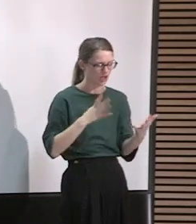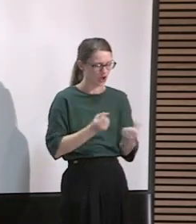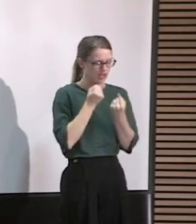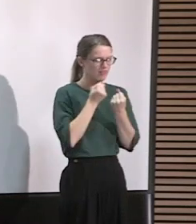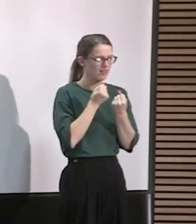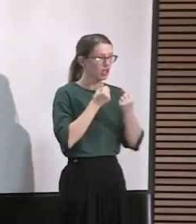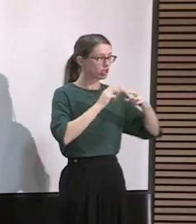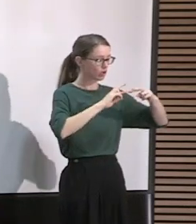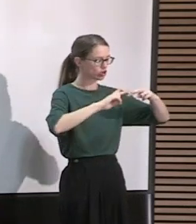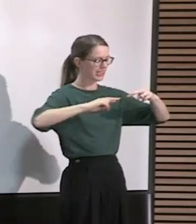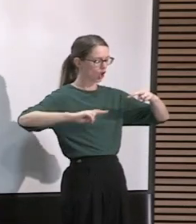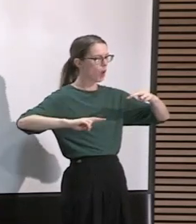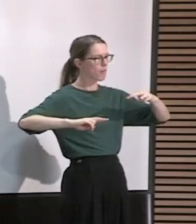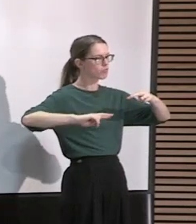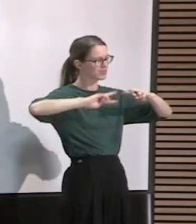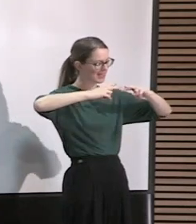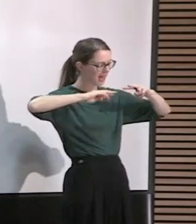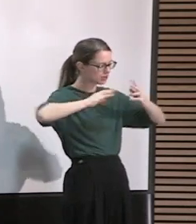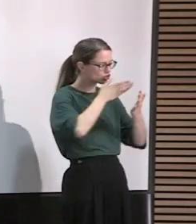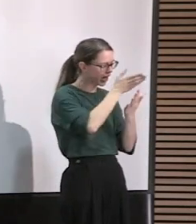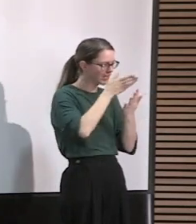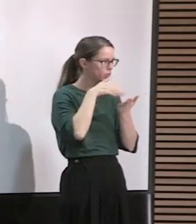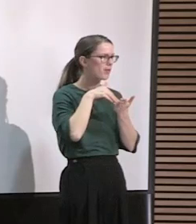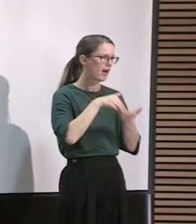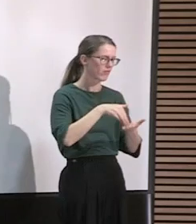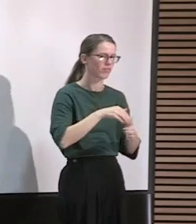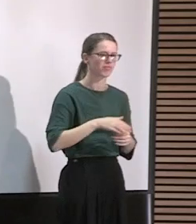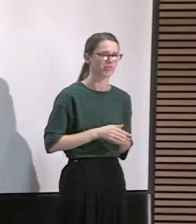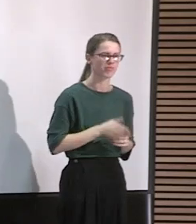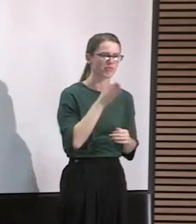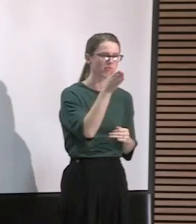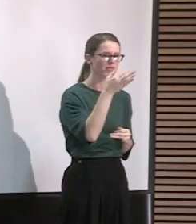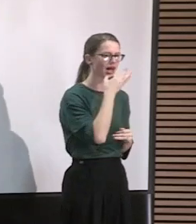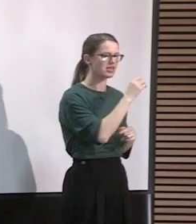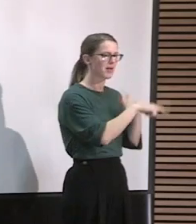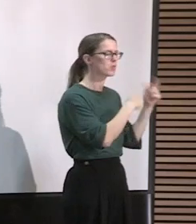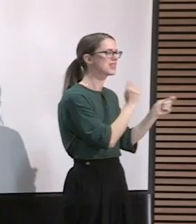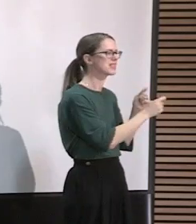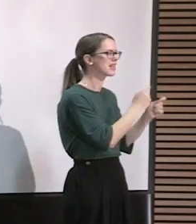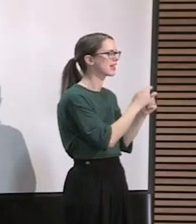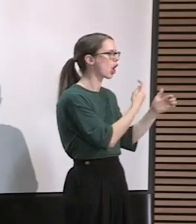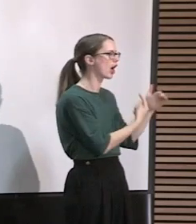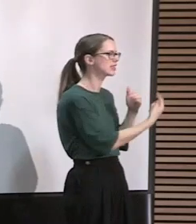but, as of yet, not been able to make that epidemiological link. So the whole genome sequencing will be very